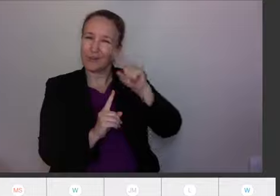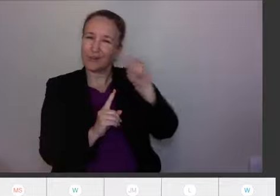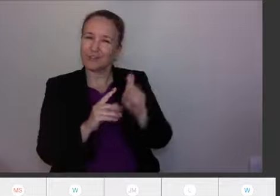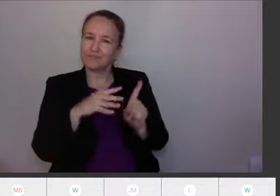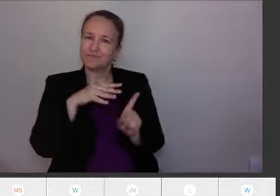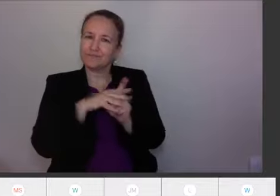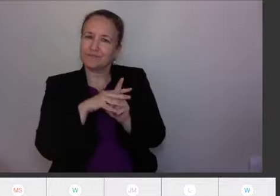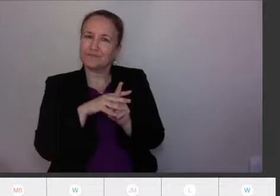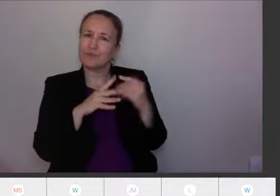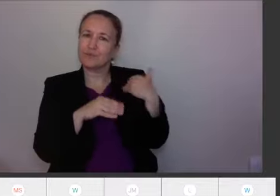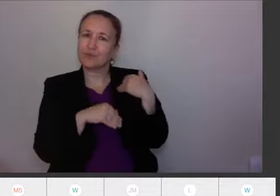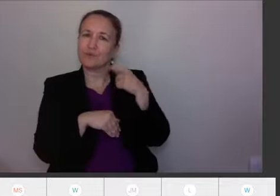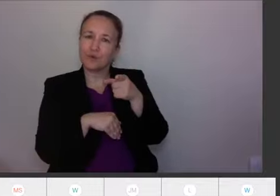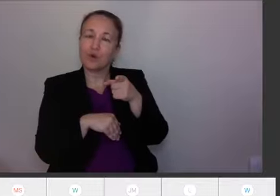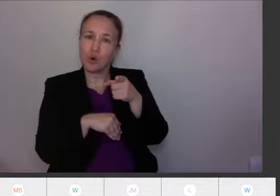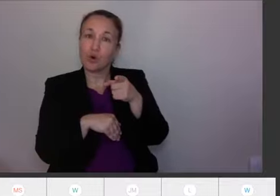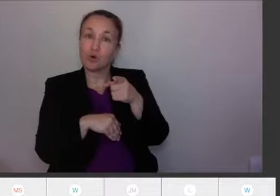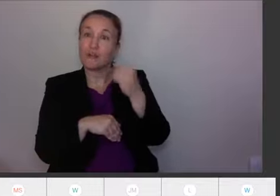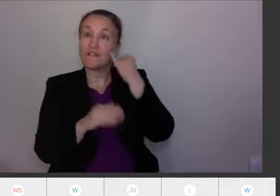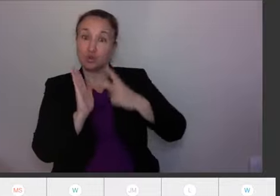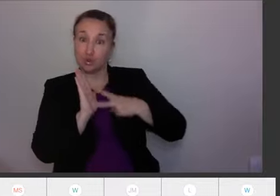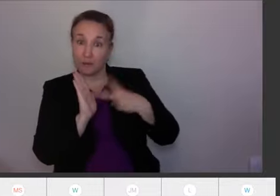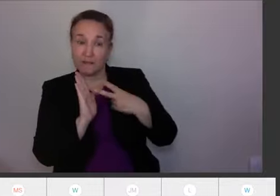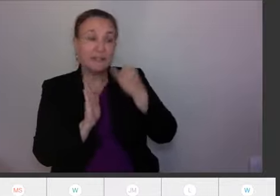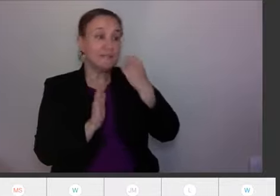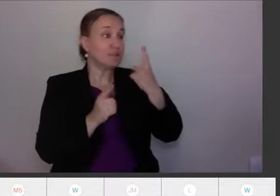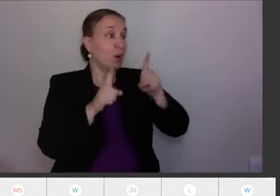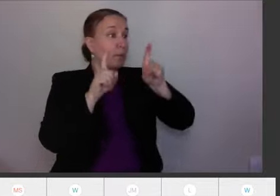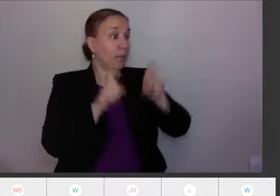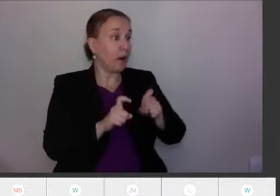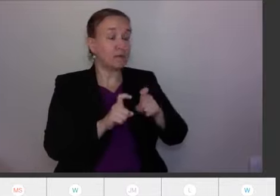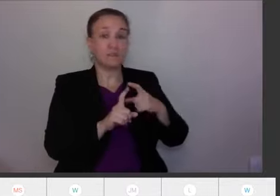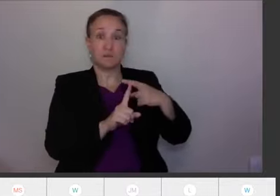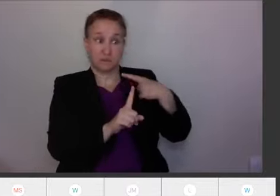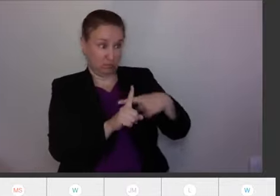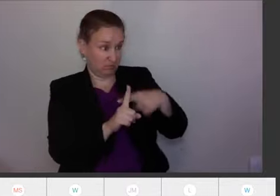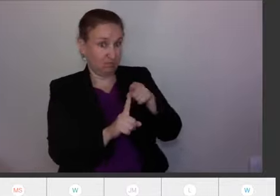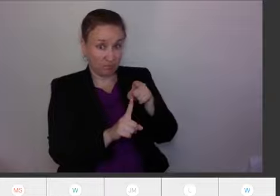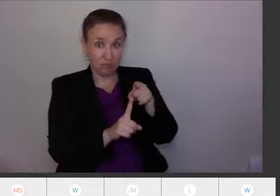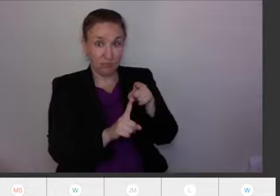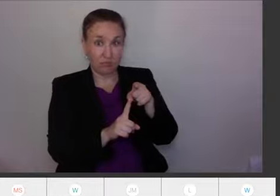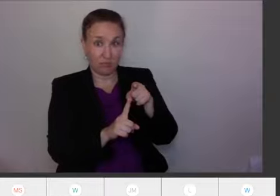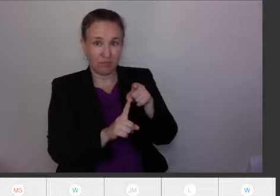up before once somebody's tested positive we don't and and there are many valid reasons why